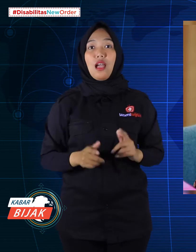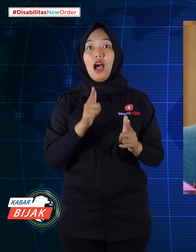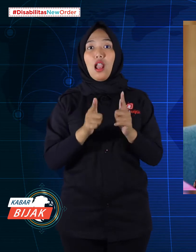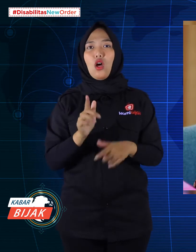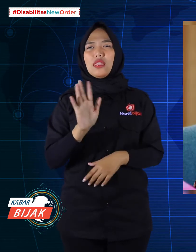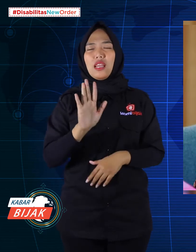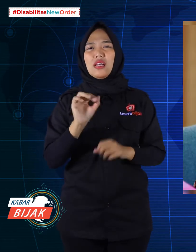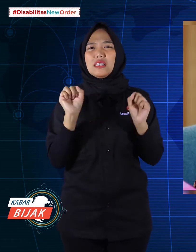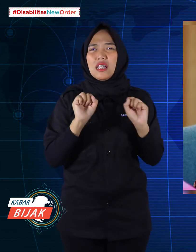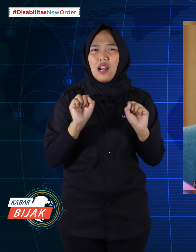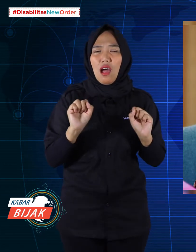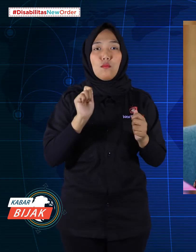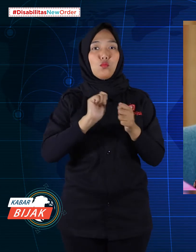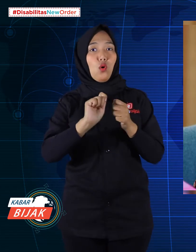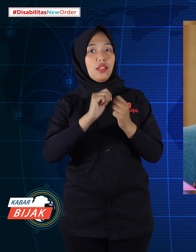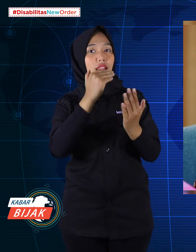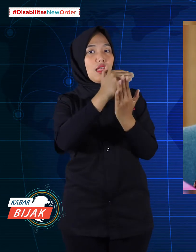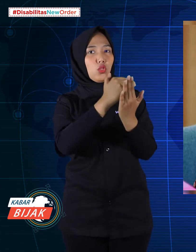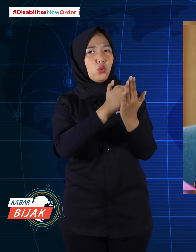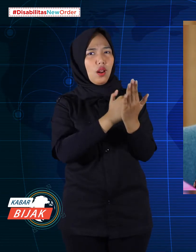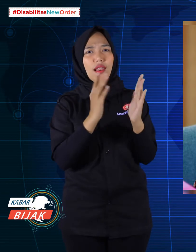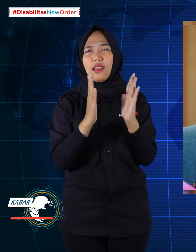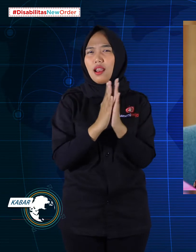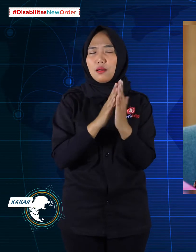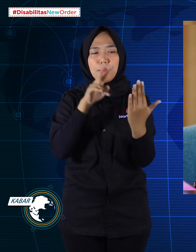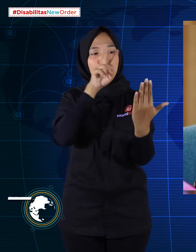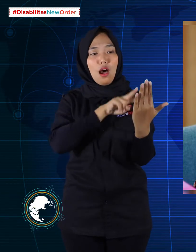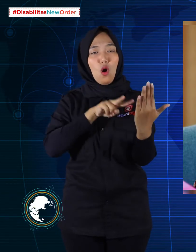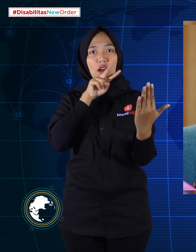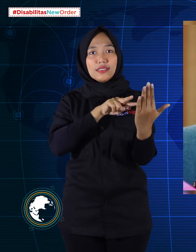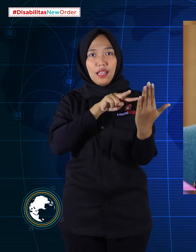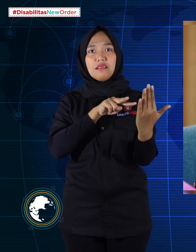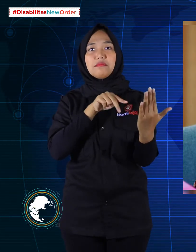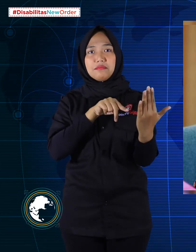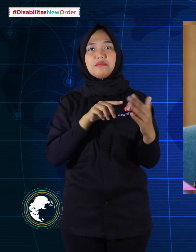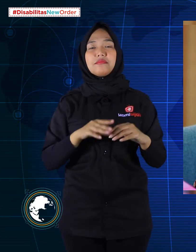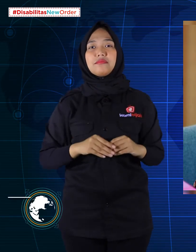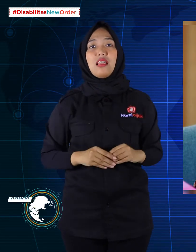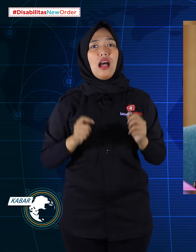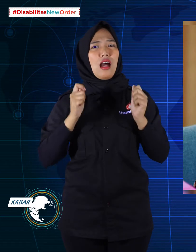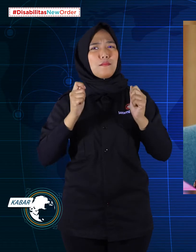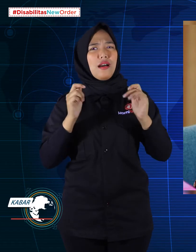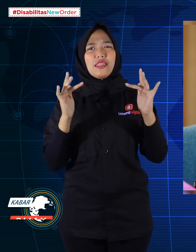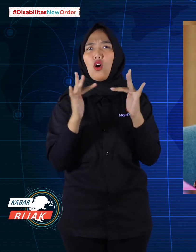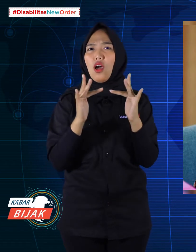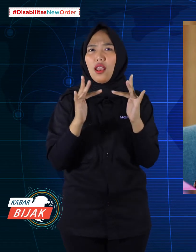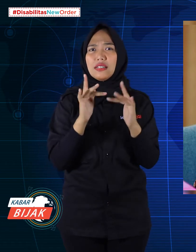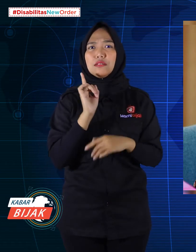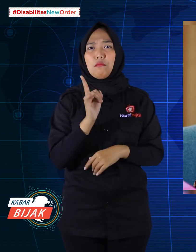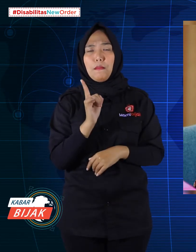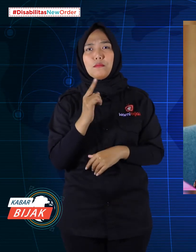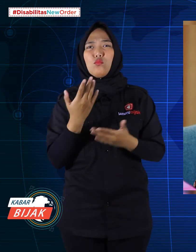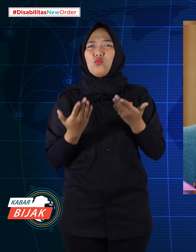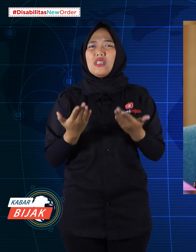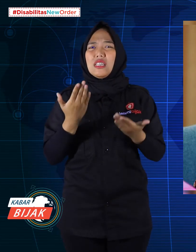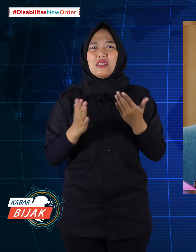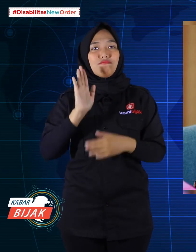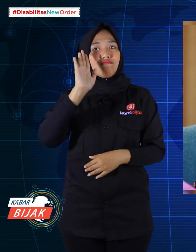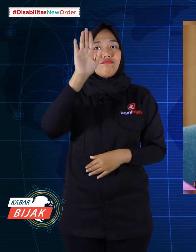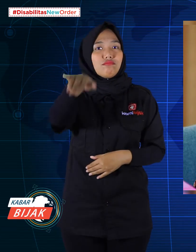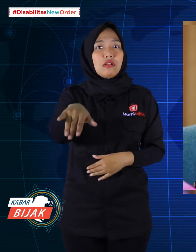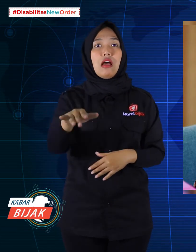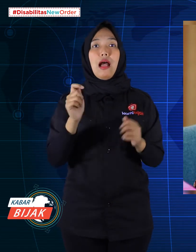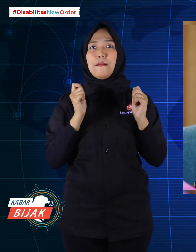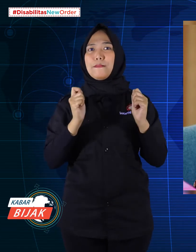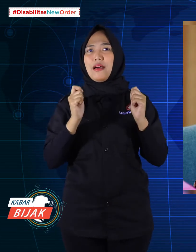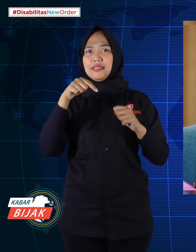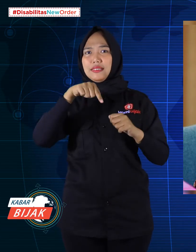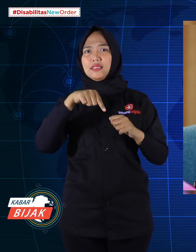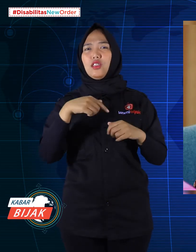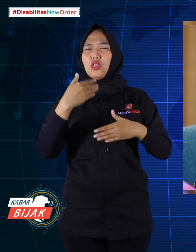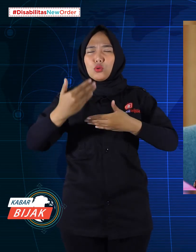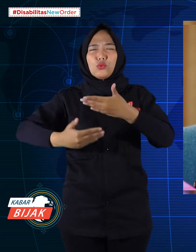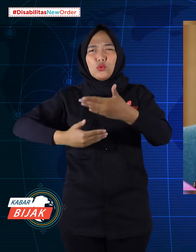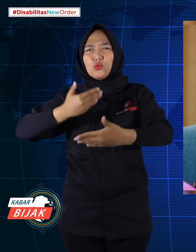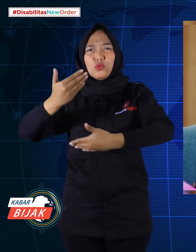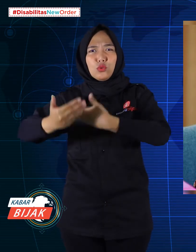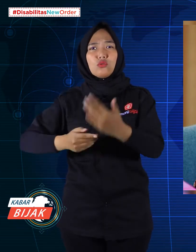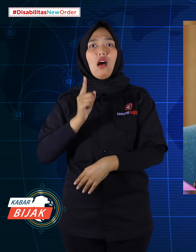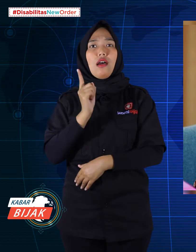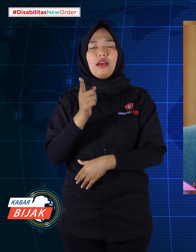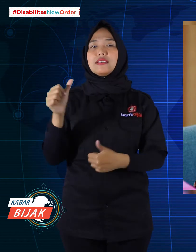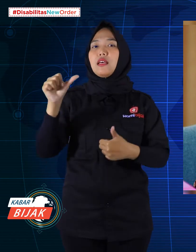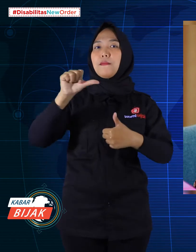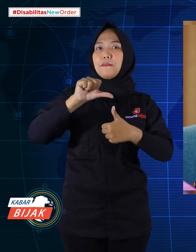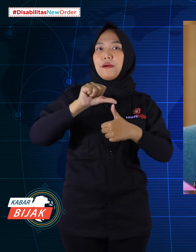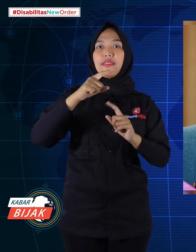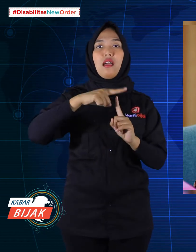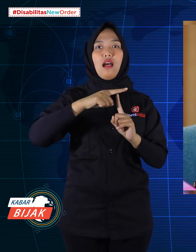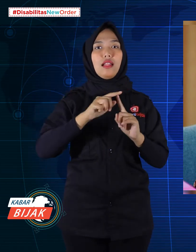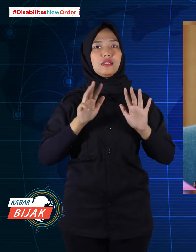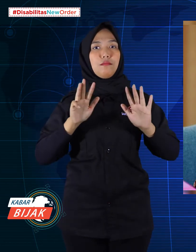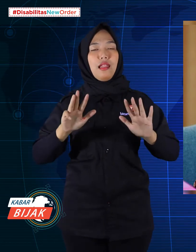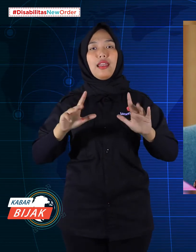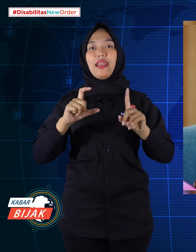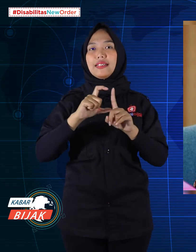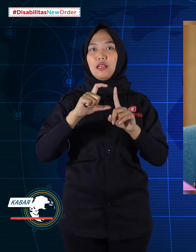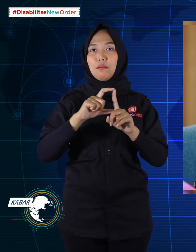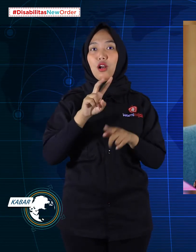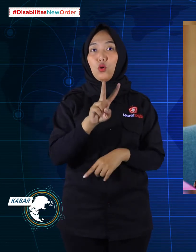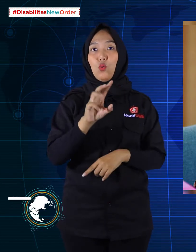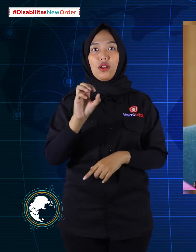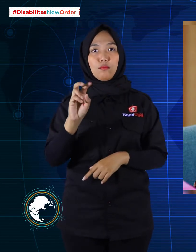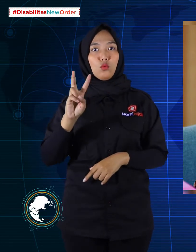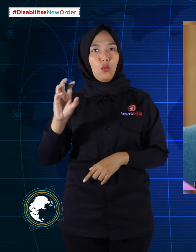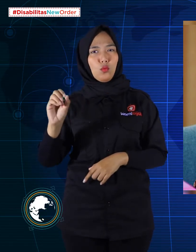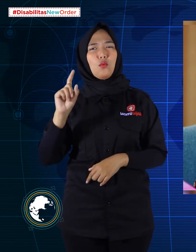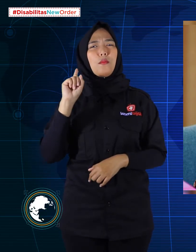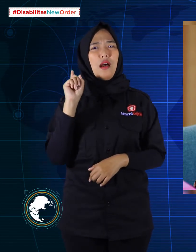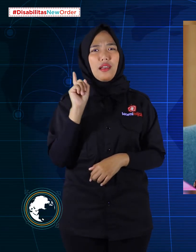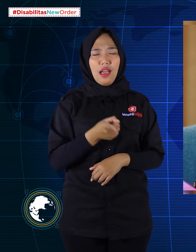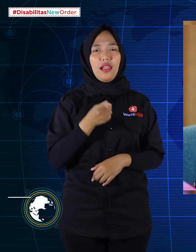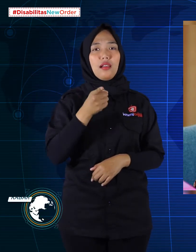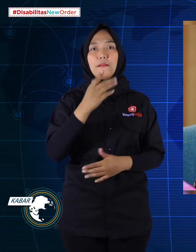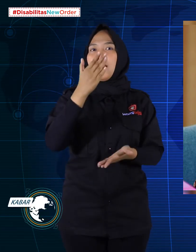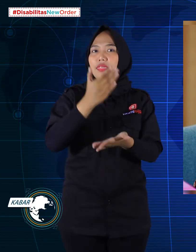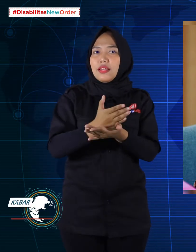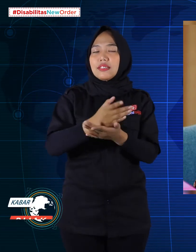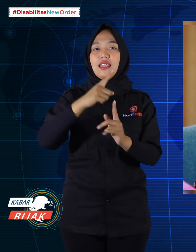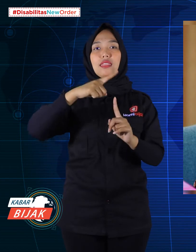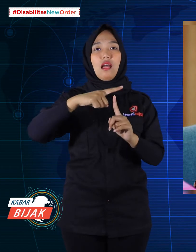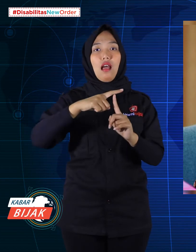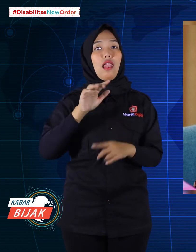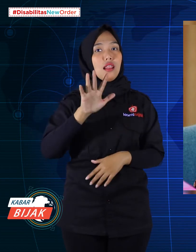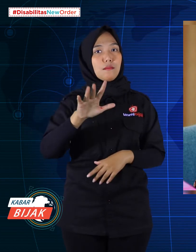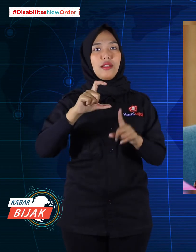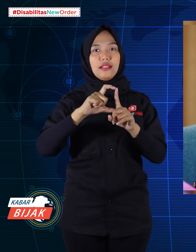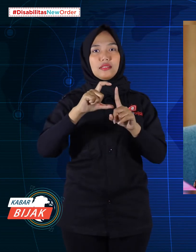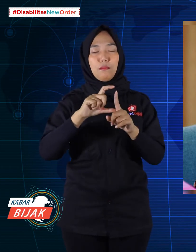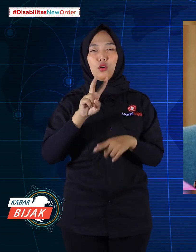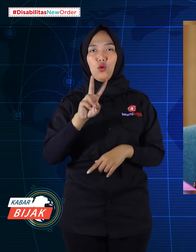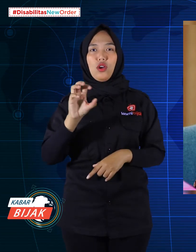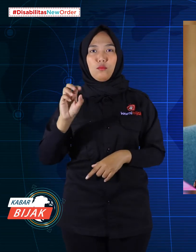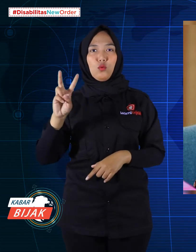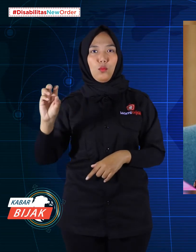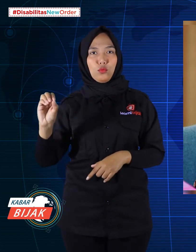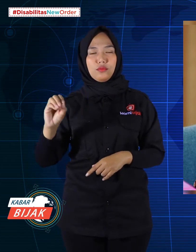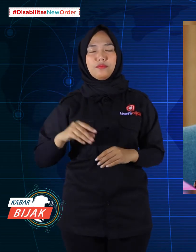otherwise rules will be made immediately and online campaign supervision